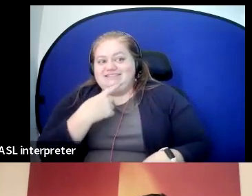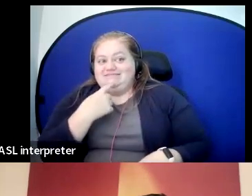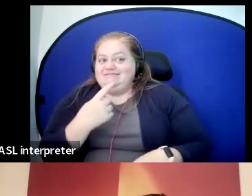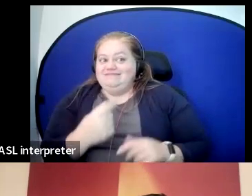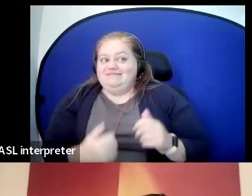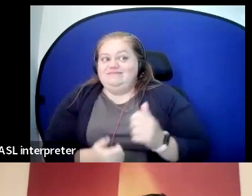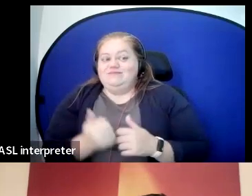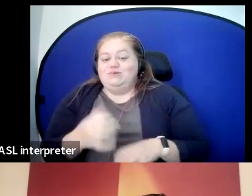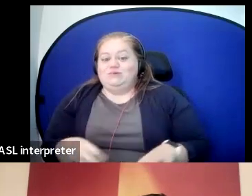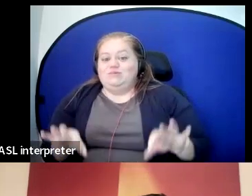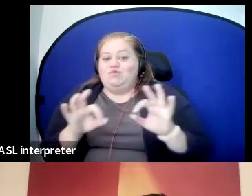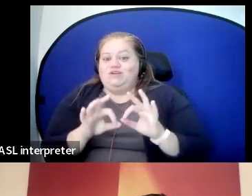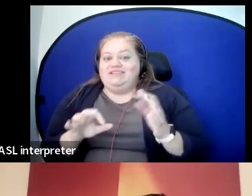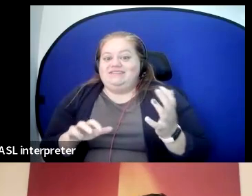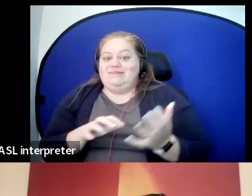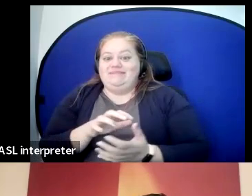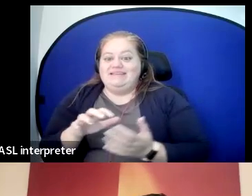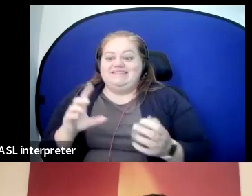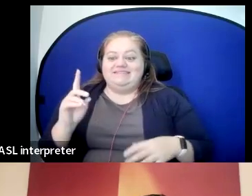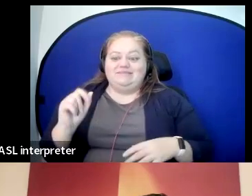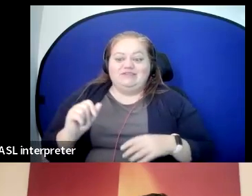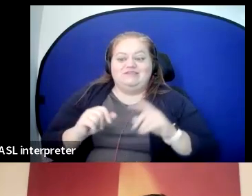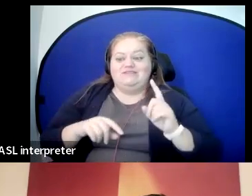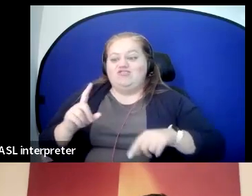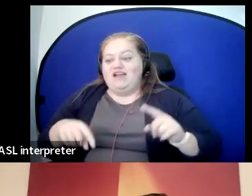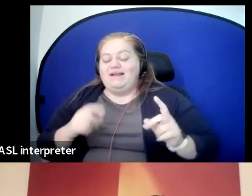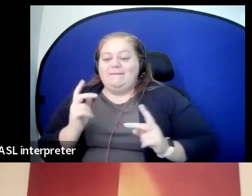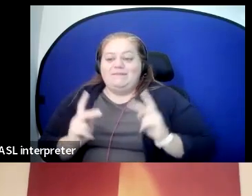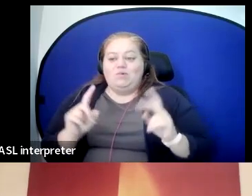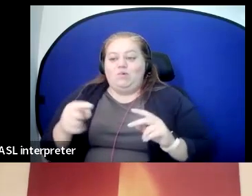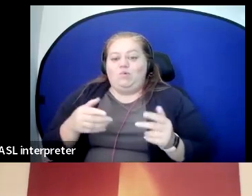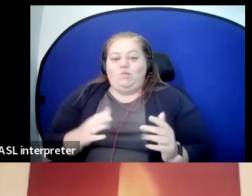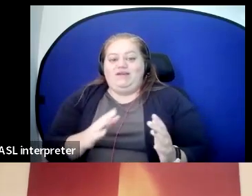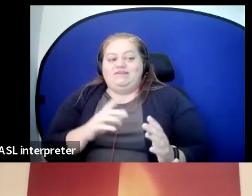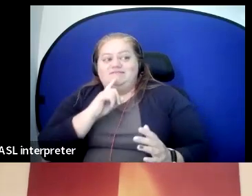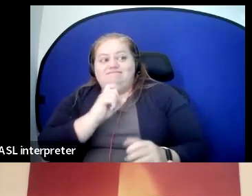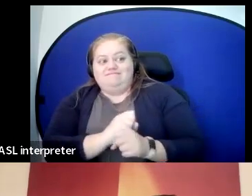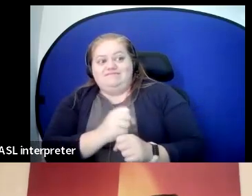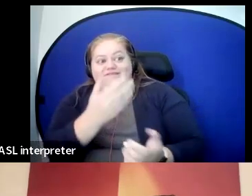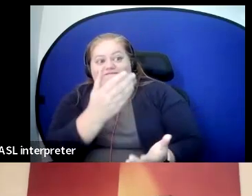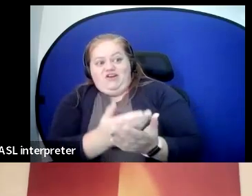there's such a big variety of people, and the only real way to really find out is actually kind of doing user studies